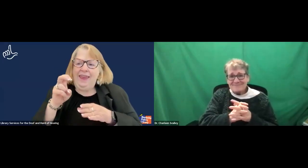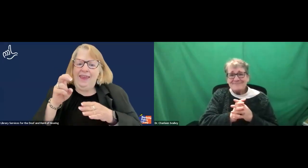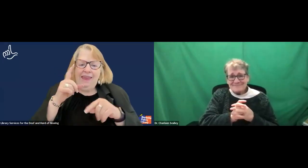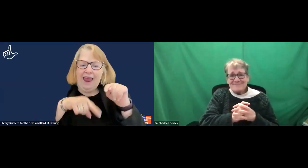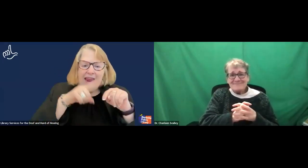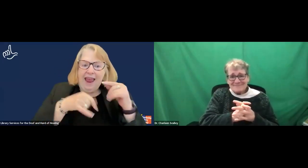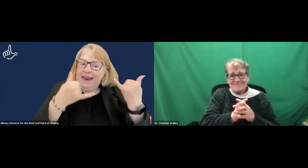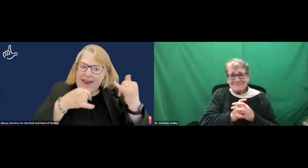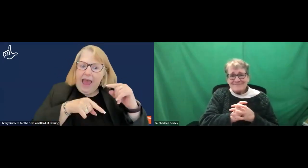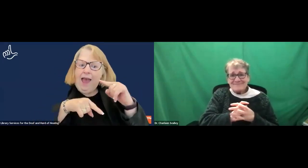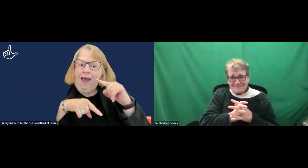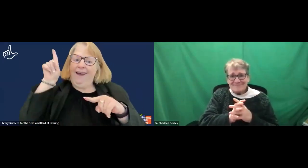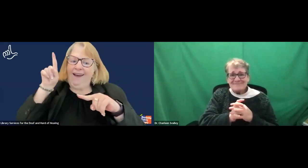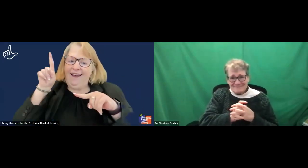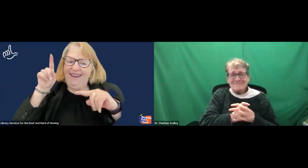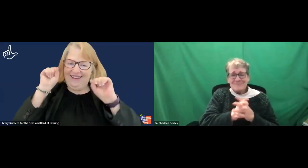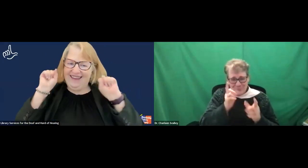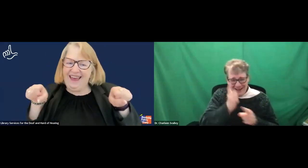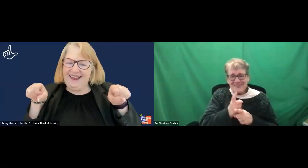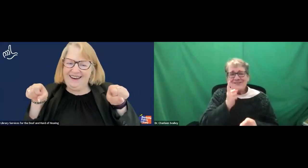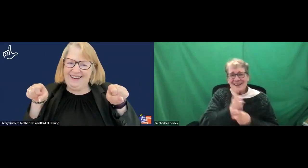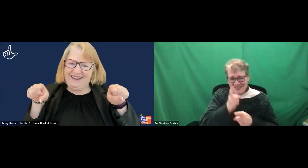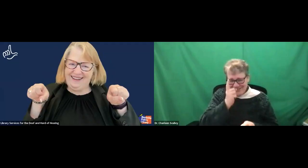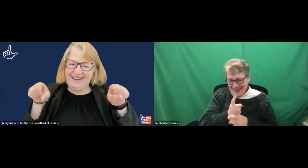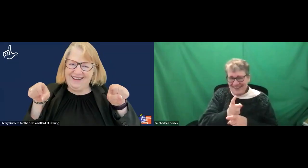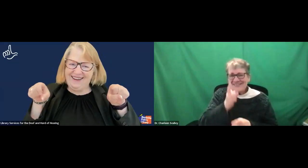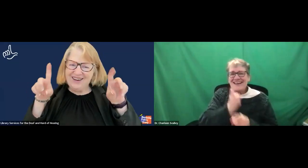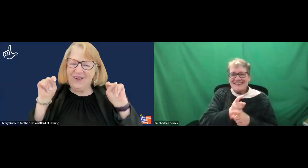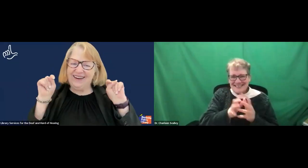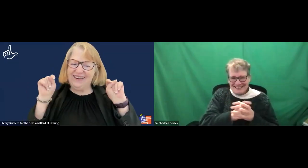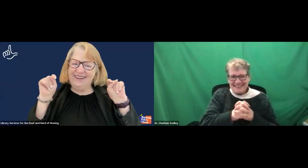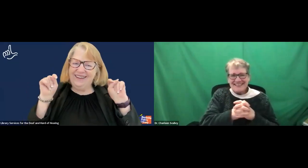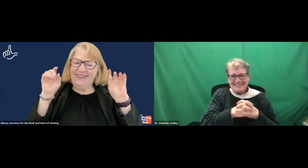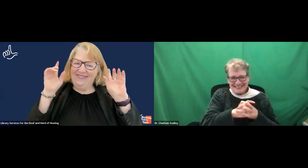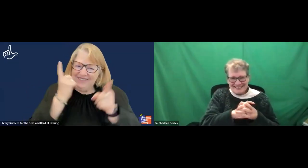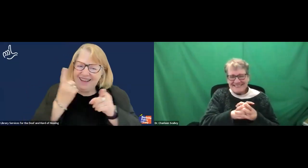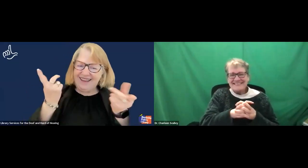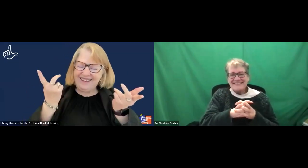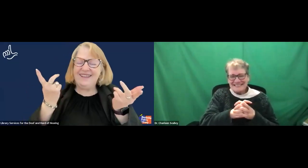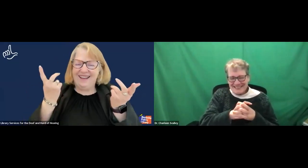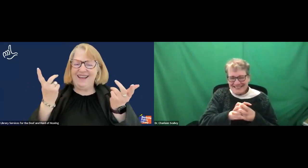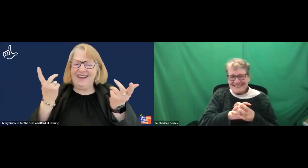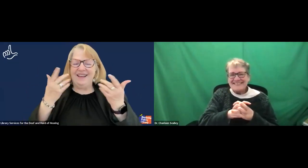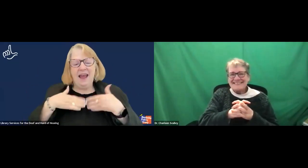[Interpreter for Brenda] Well, thank you for sharing your journey and having that experience of that, you know, being told that you couldn't